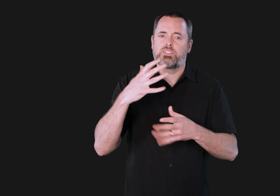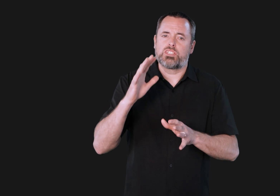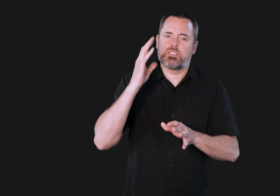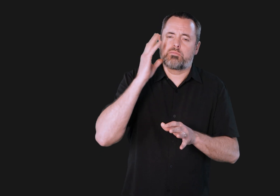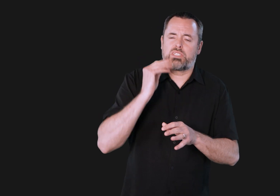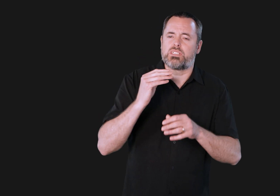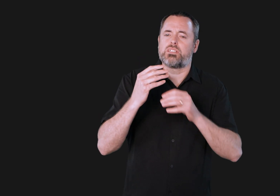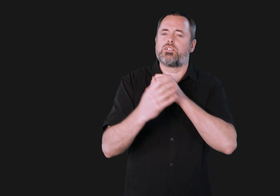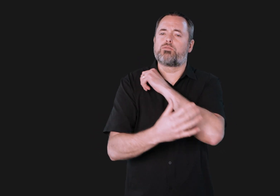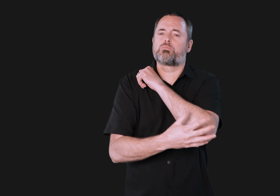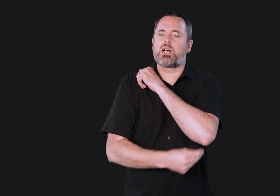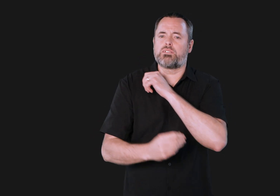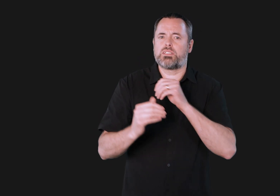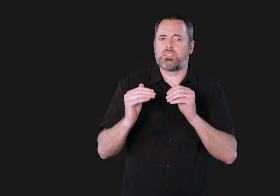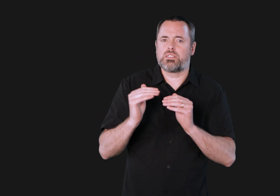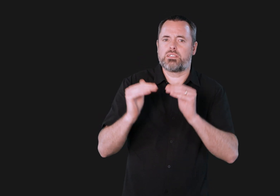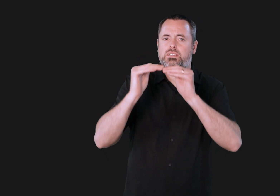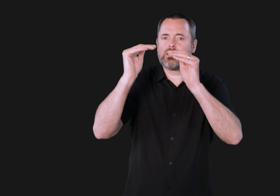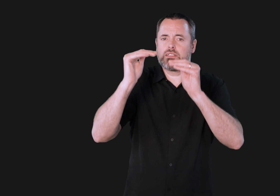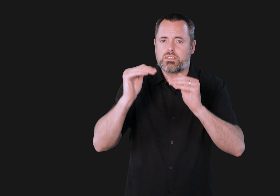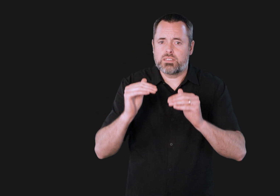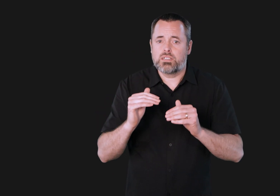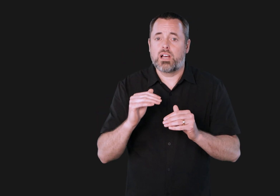This could include information on the rate of poverty experienced by people with disabilities.